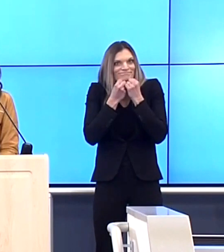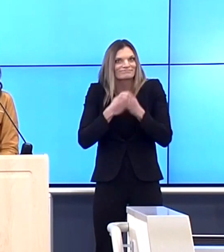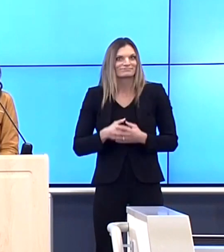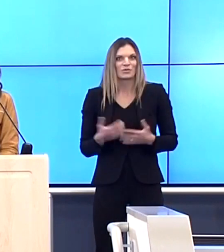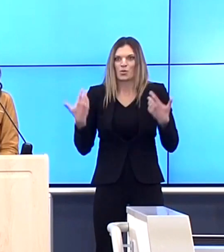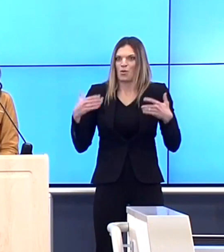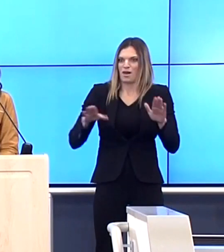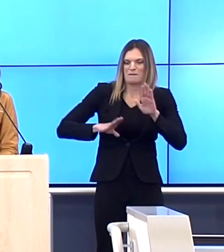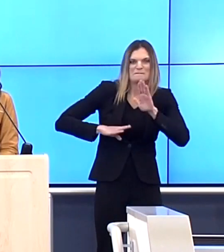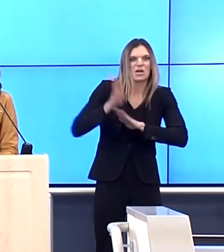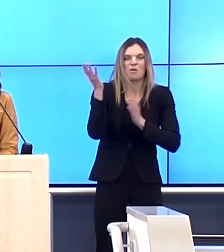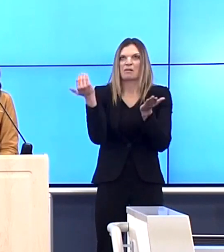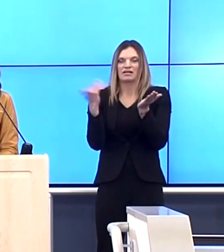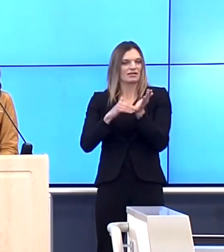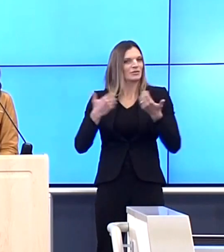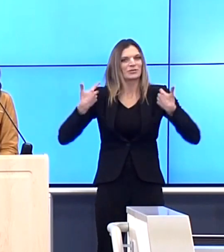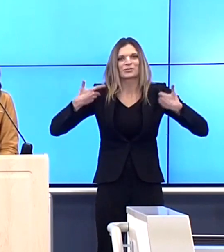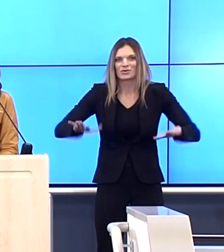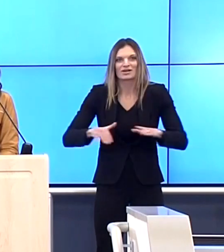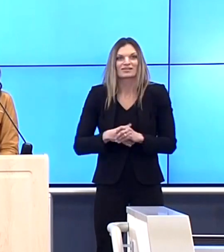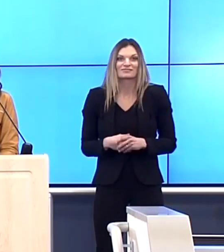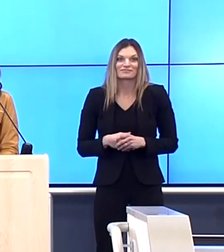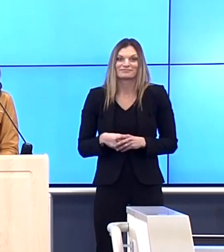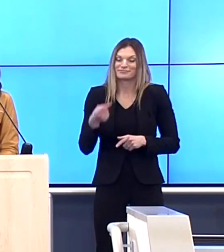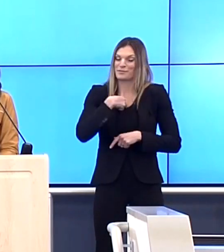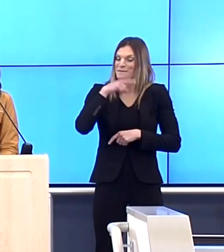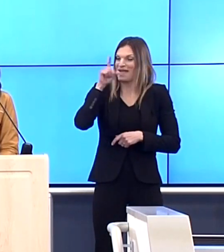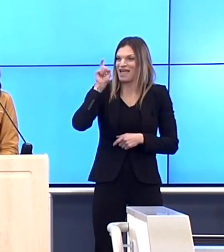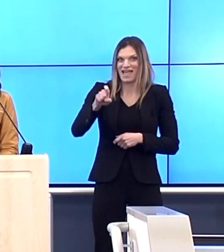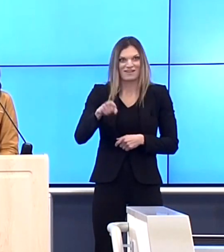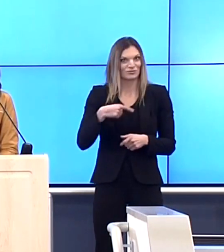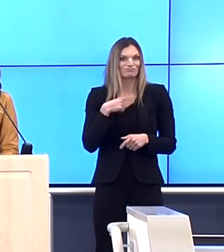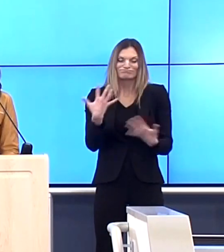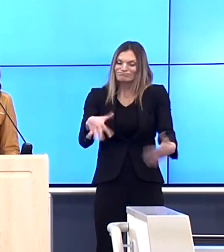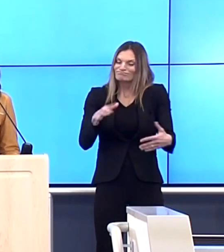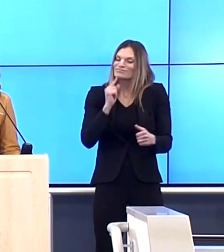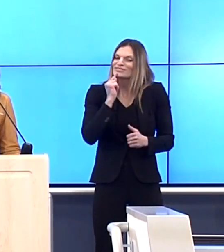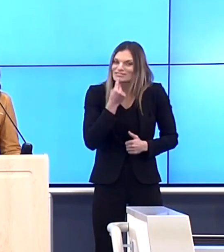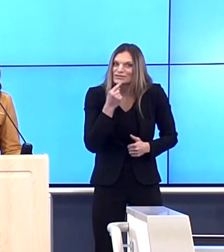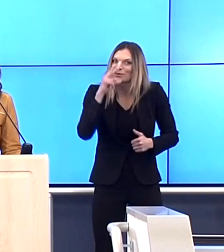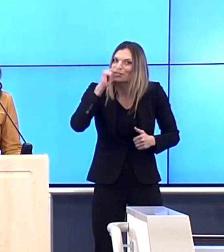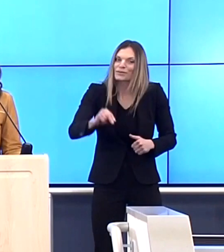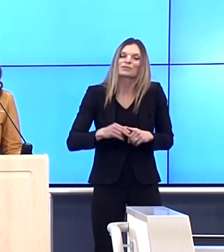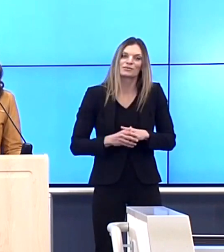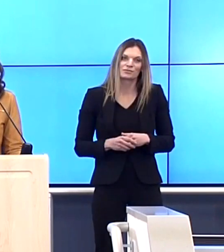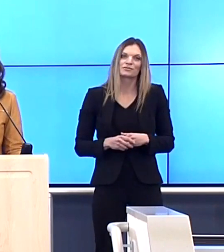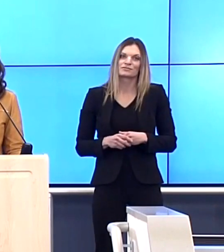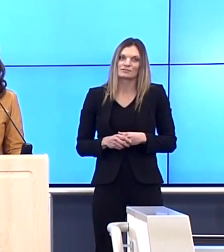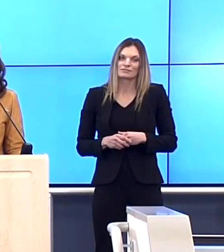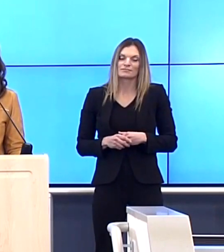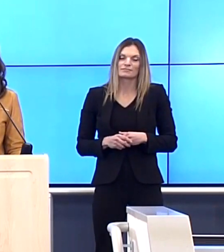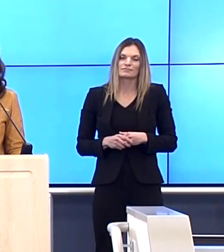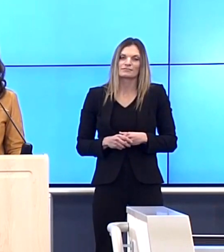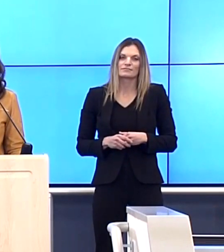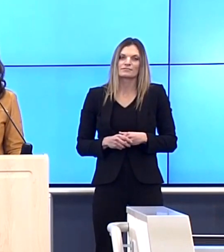AND DEATH COUNTS LIKE WE SAW IN THE SPRING. THE SPRING. THE RAPID SPREAD OF THIS VIRUS THE RAPID SPREAD OF THIS VIRUS REQUIRES THAT WE TAKE AGGRESSIVE REQUIRES THAT WE TAKE AGGRESSIVE ACTION NOW TO SAVE LIVES.